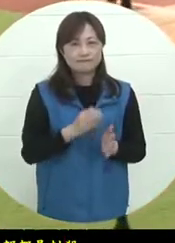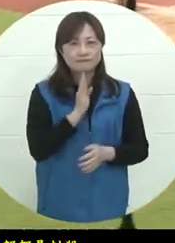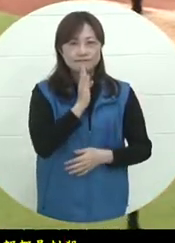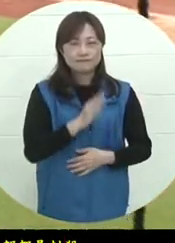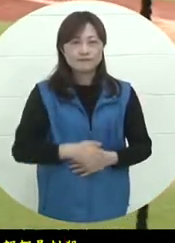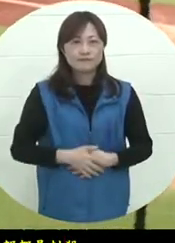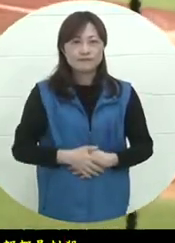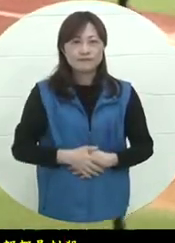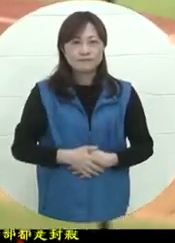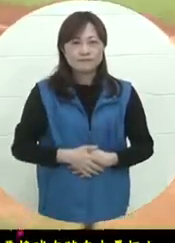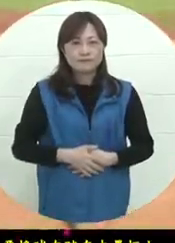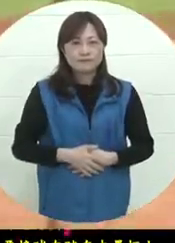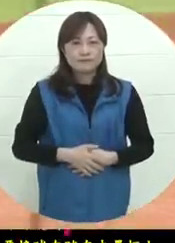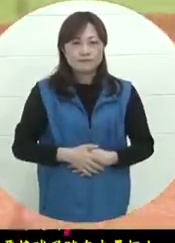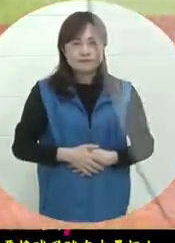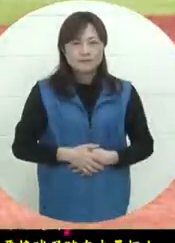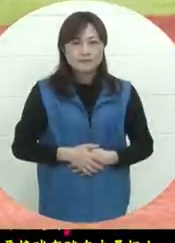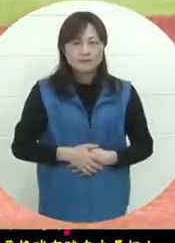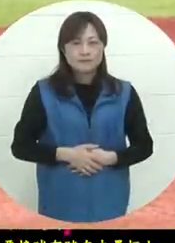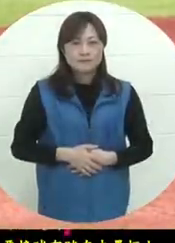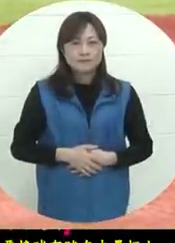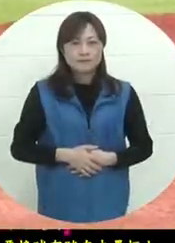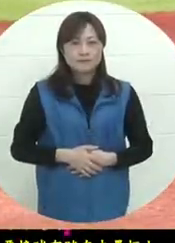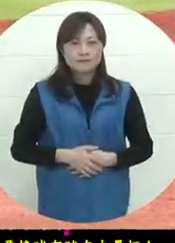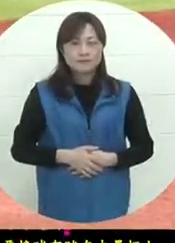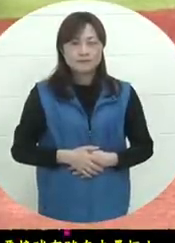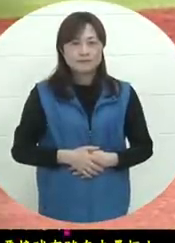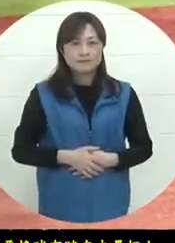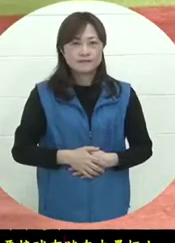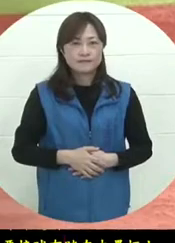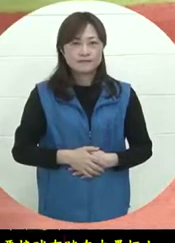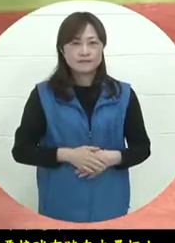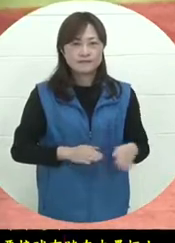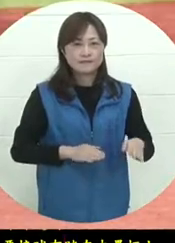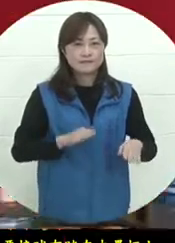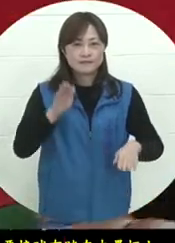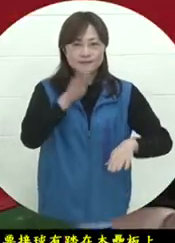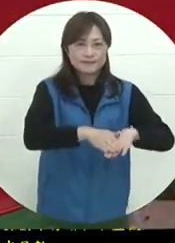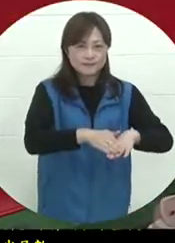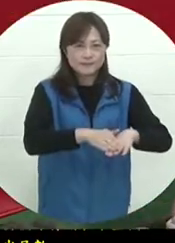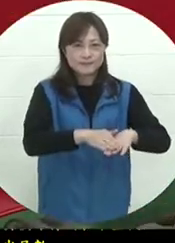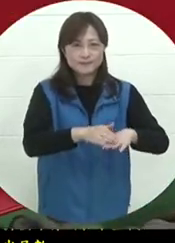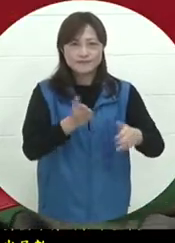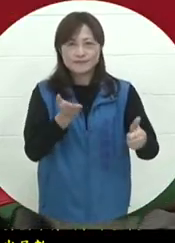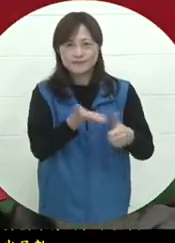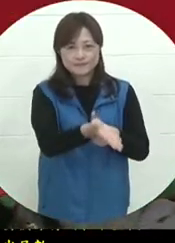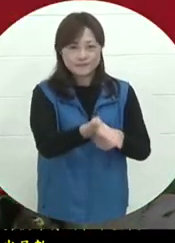After doing this block steadily, Finally, observe Yi Lei's delivery